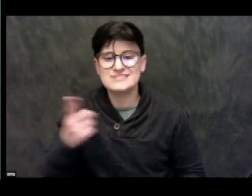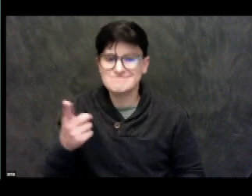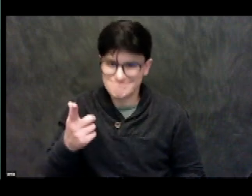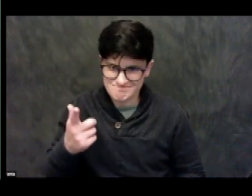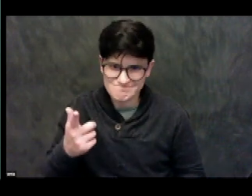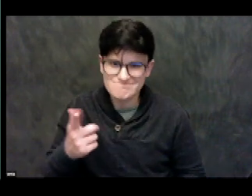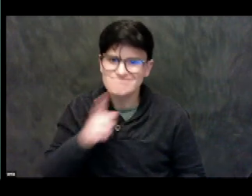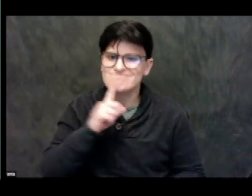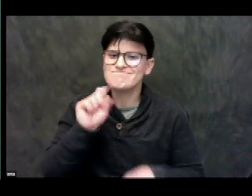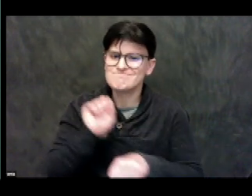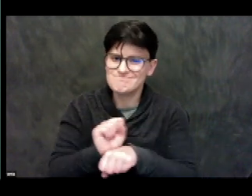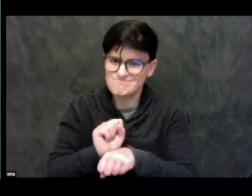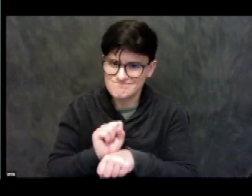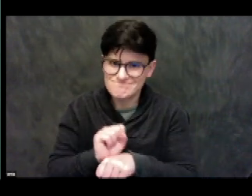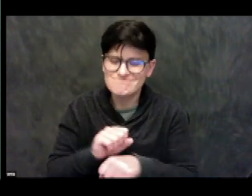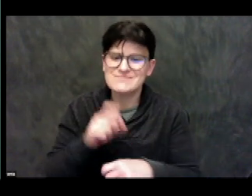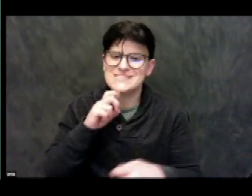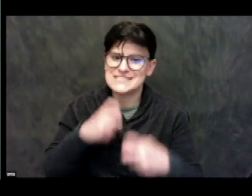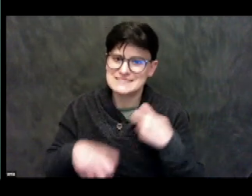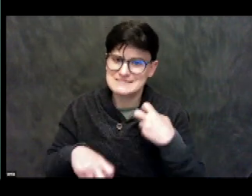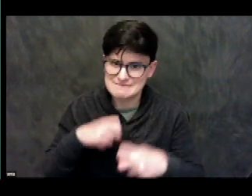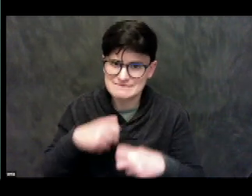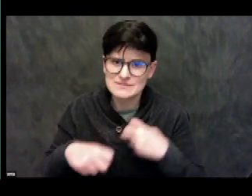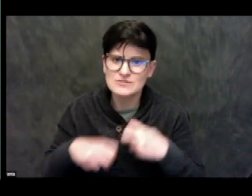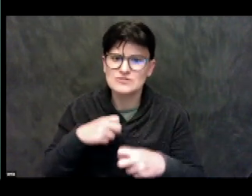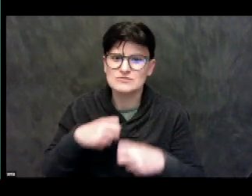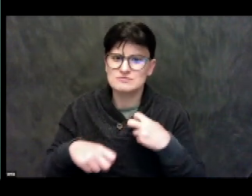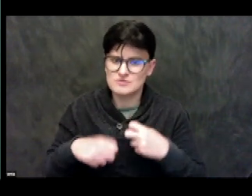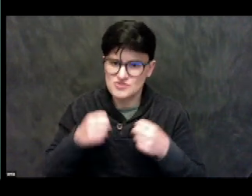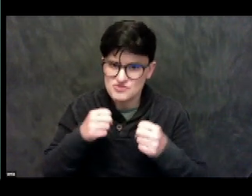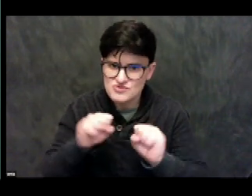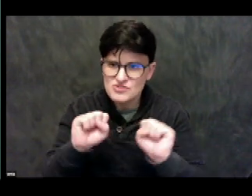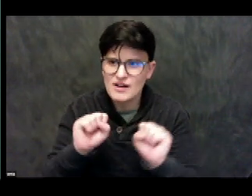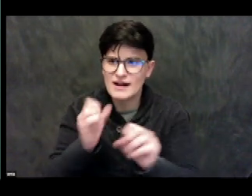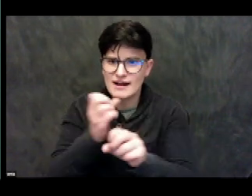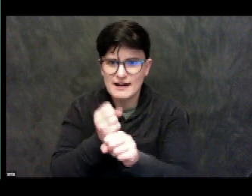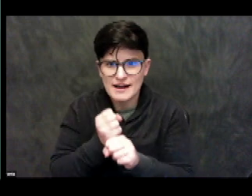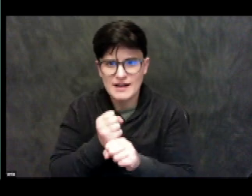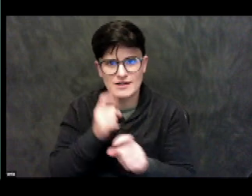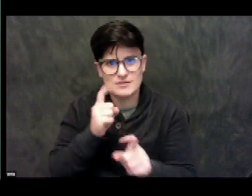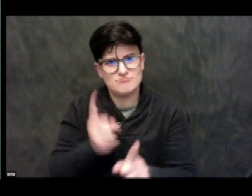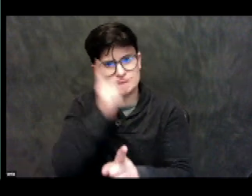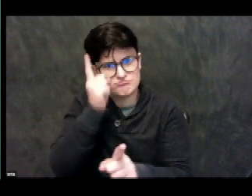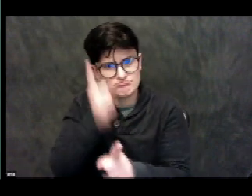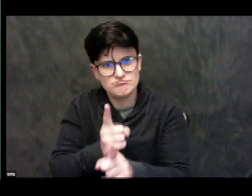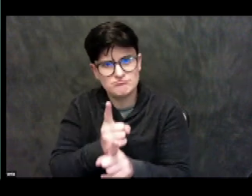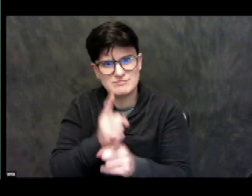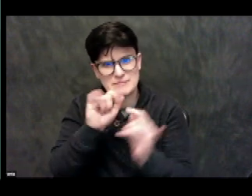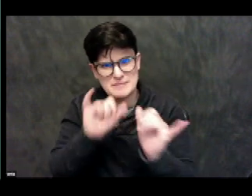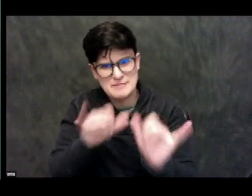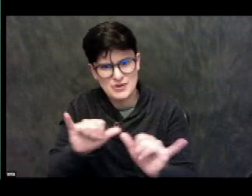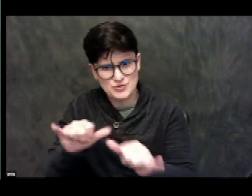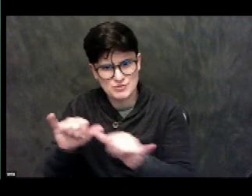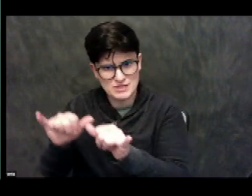get correct measurements of my belly. So I did have extra ultrasounds